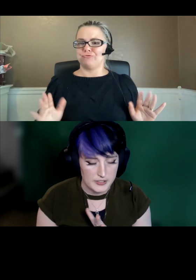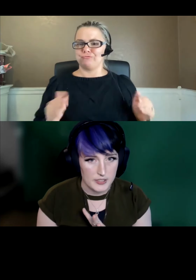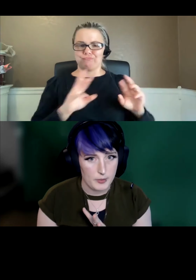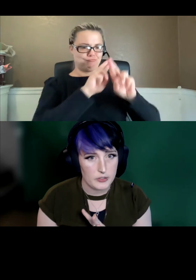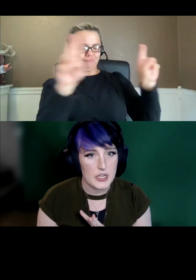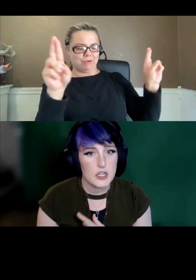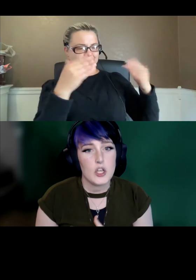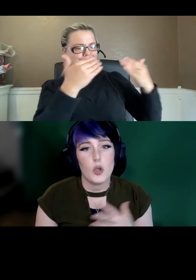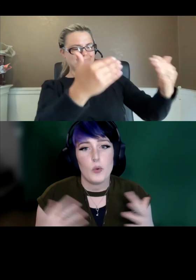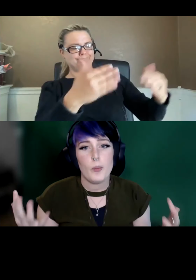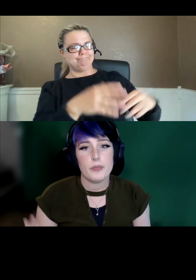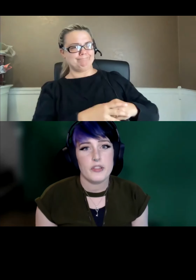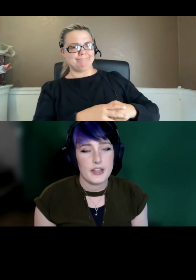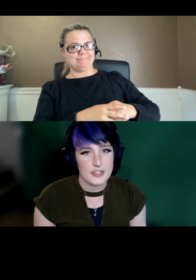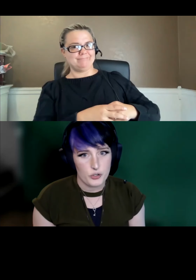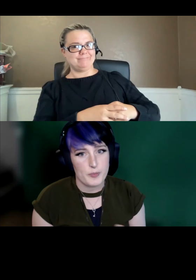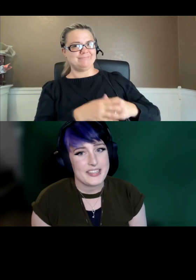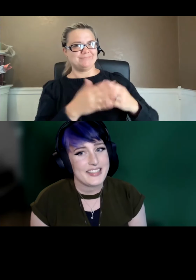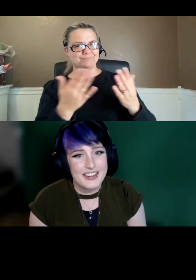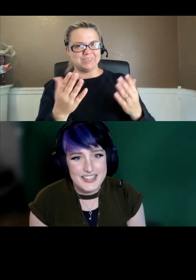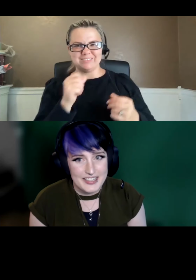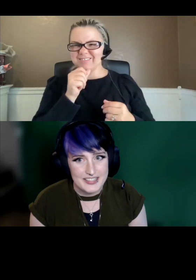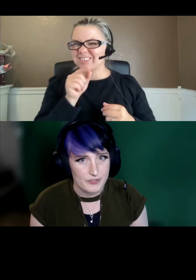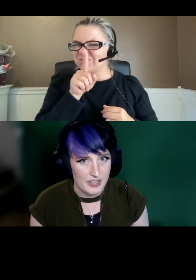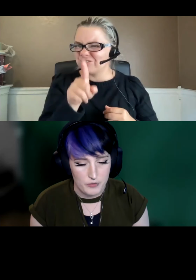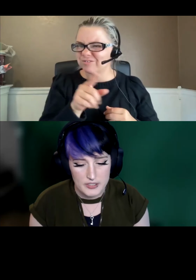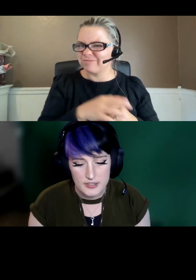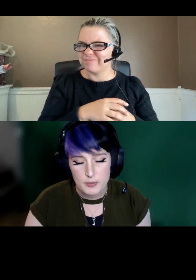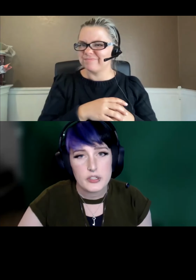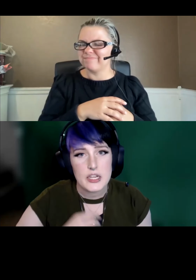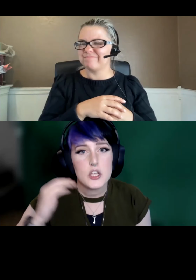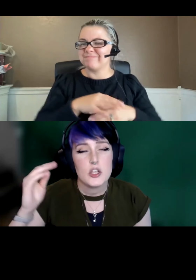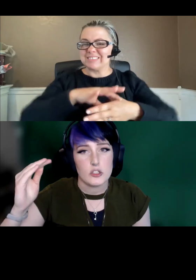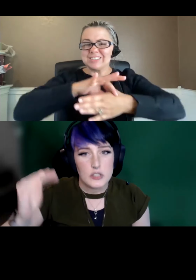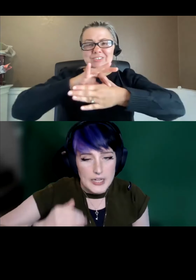for accessibility. Well, that's not true because context is everything for accessibility. You'll